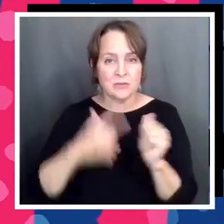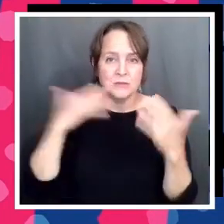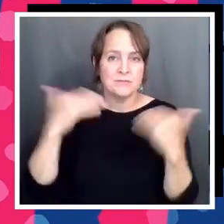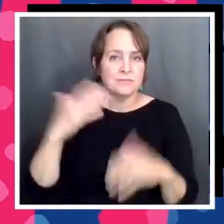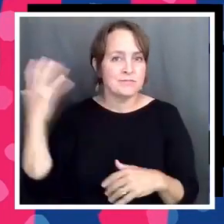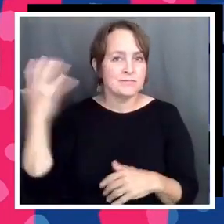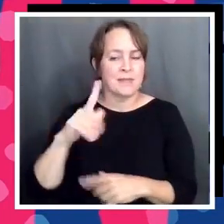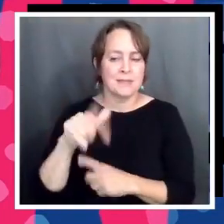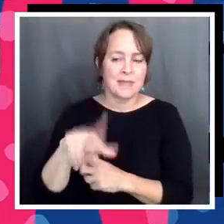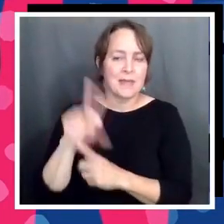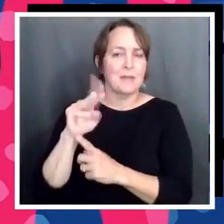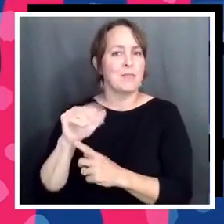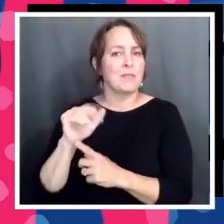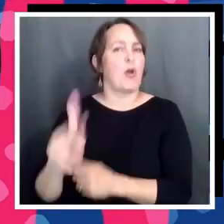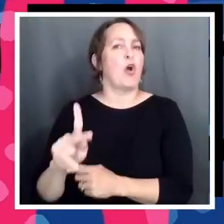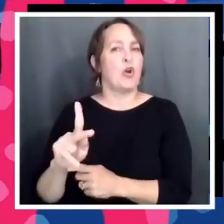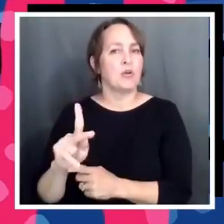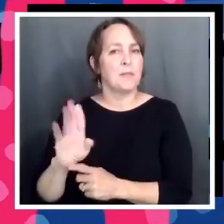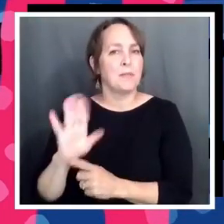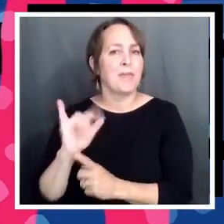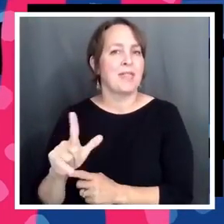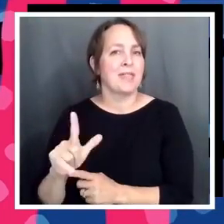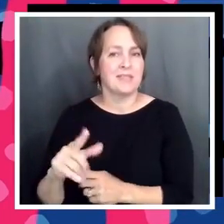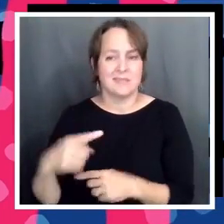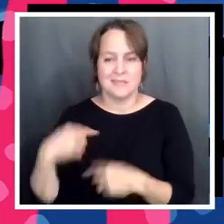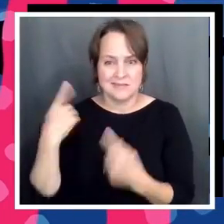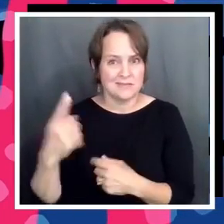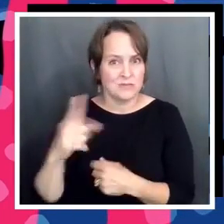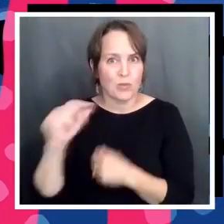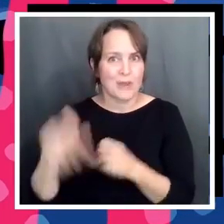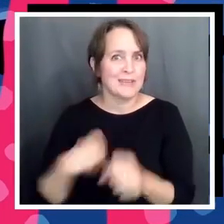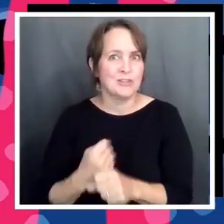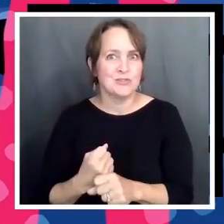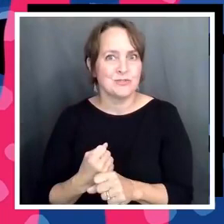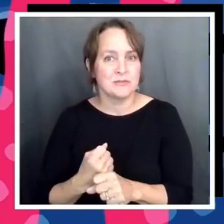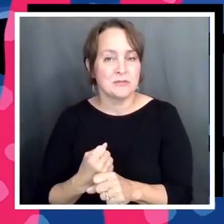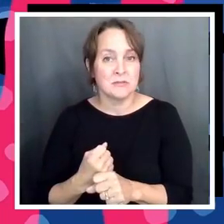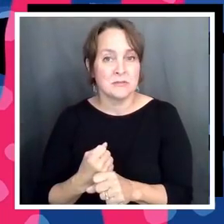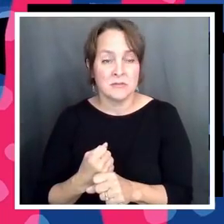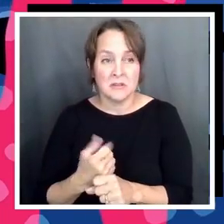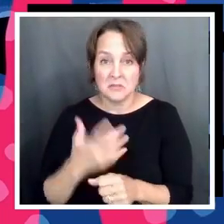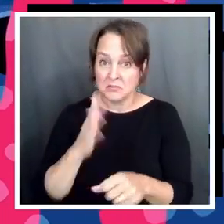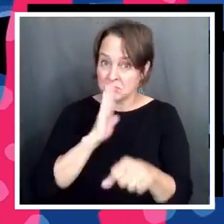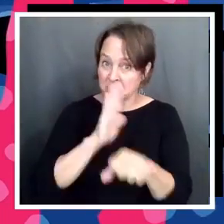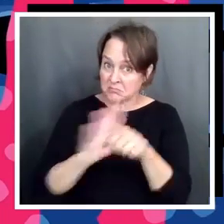COLLEAGUES HAVE REMARKED TO ME THAT THOSE WHO HAVE BEEN HERE A LONG TIME THAT THE SYSTEM OF THE MOST LANDMARK LEGISLATION